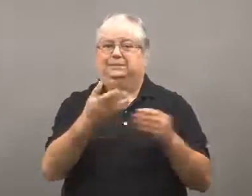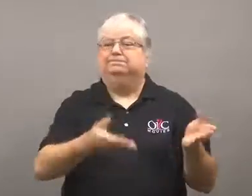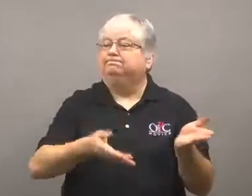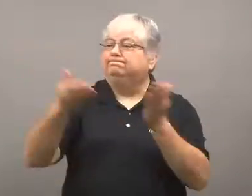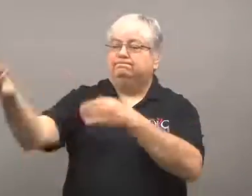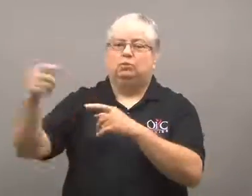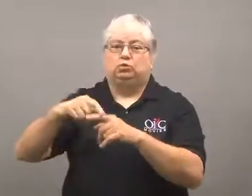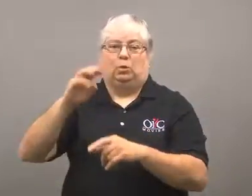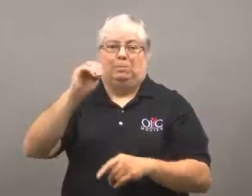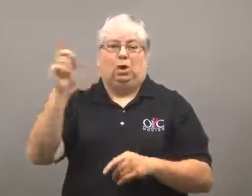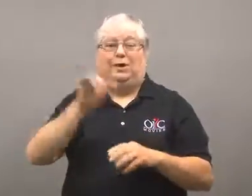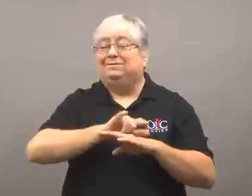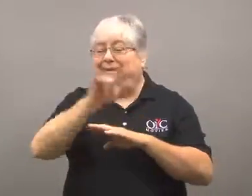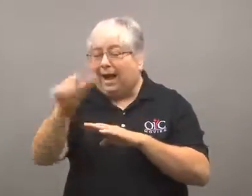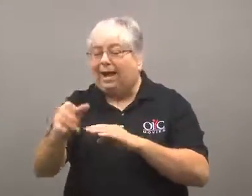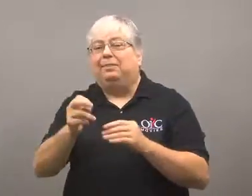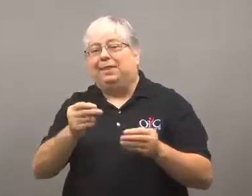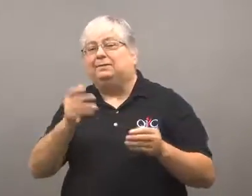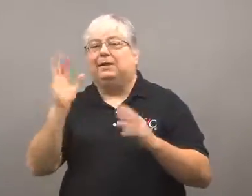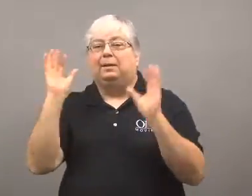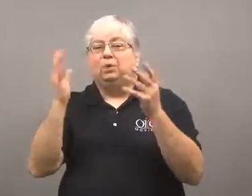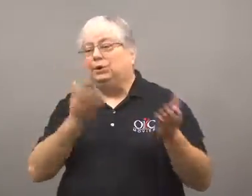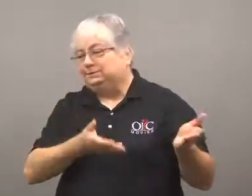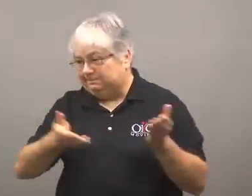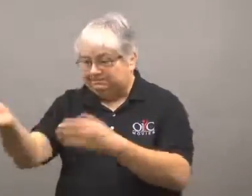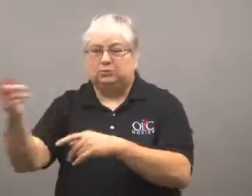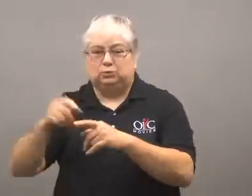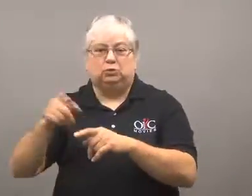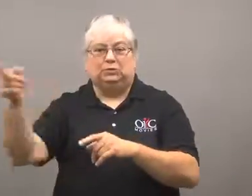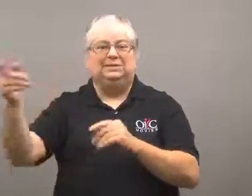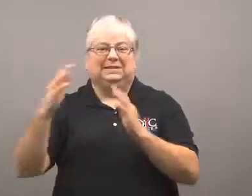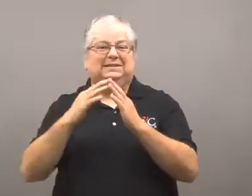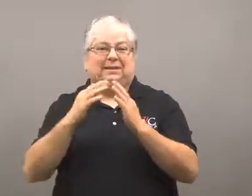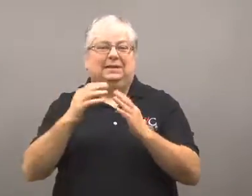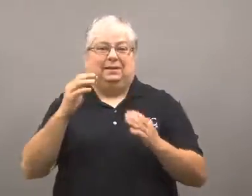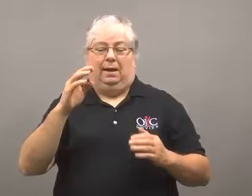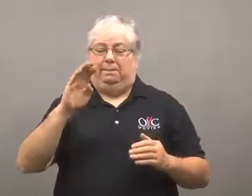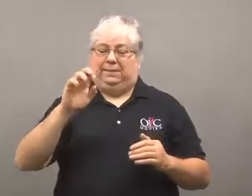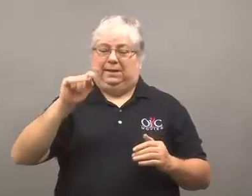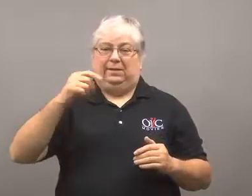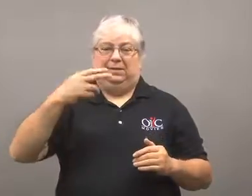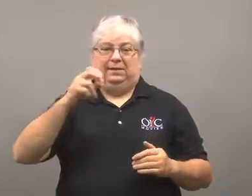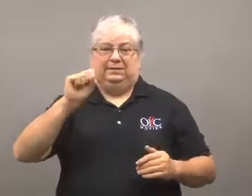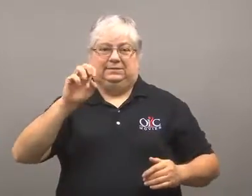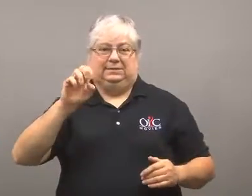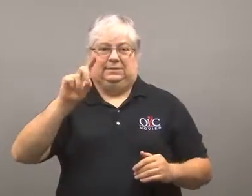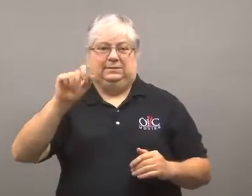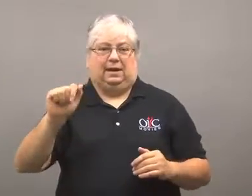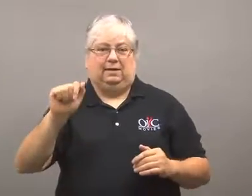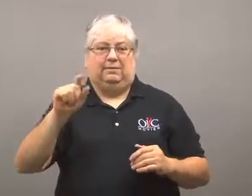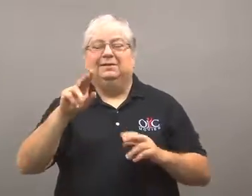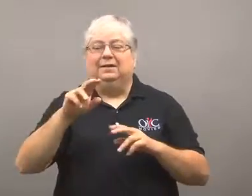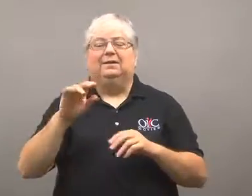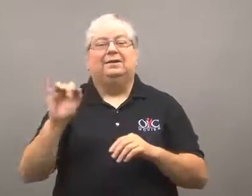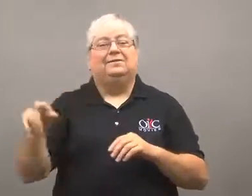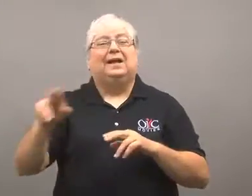She was transported to Maryland by plane and then ambulance